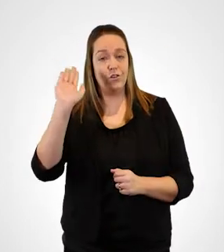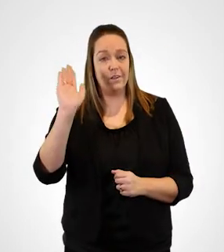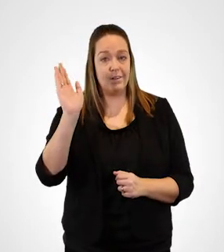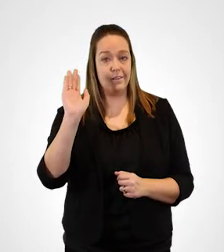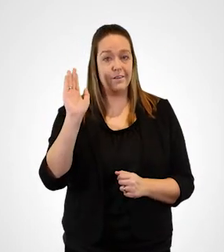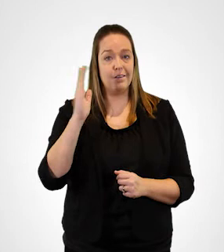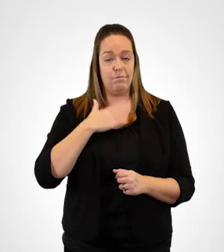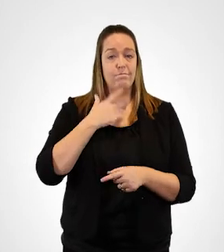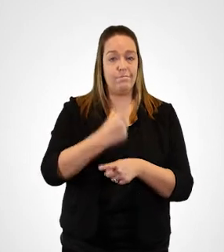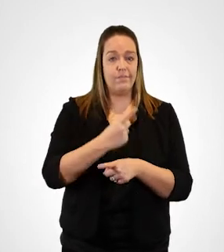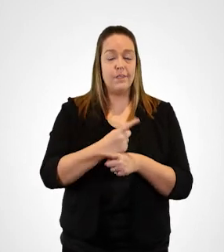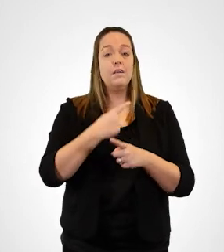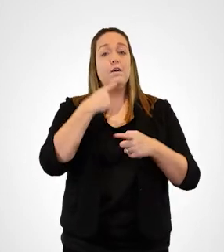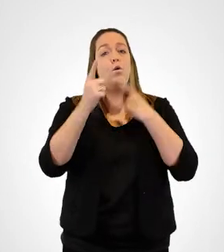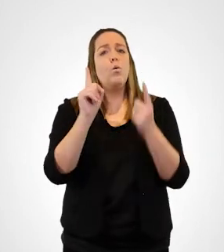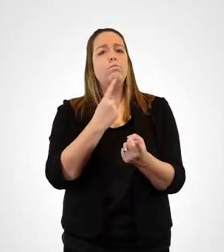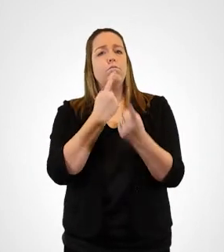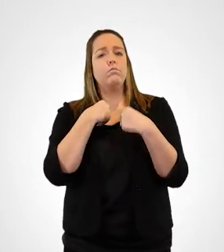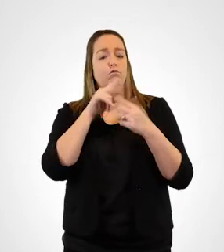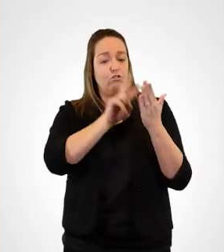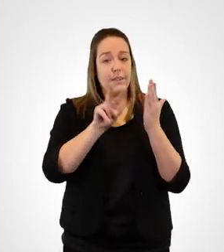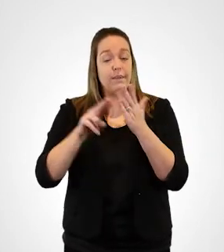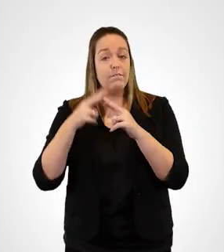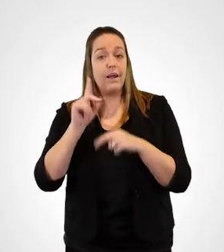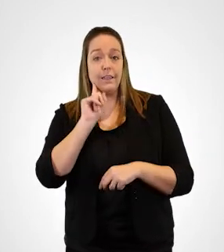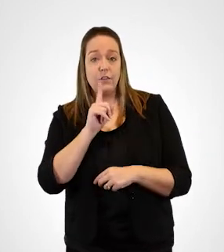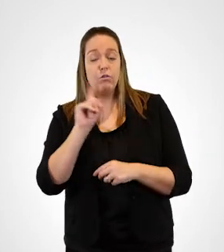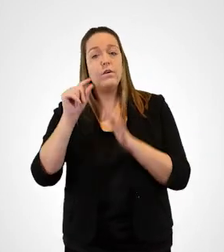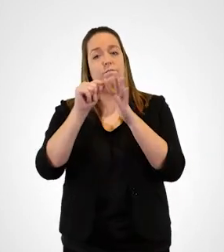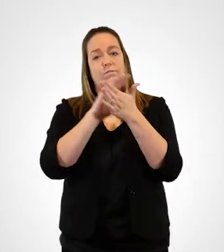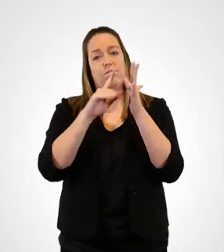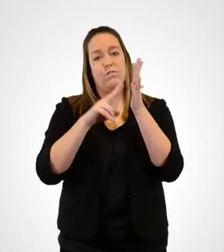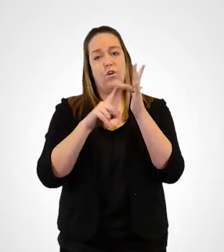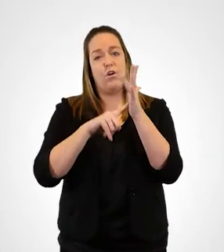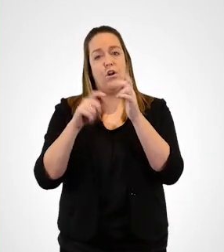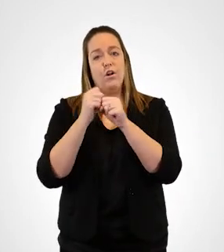the thing that consistently predicts reading for hearing children is phonological awareness,